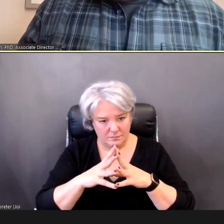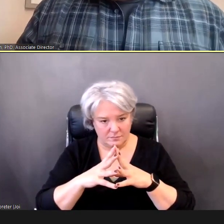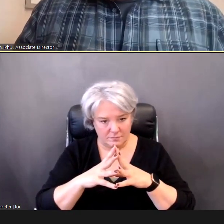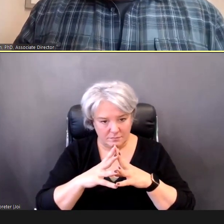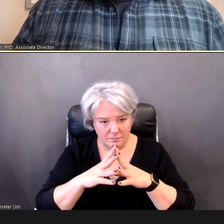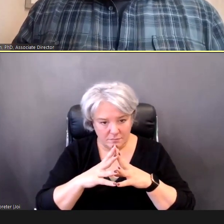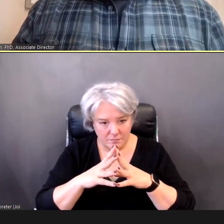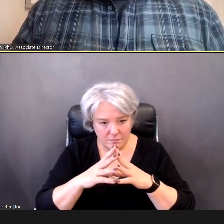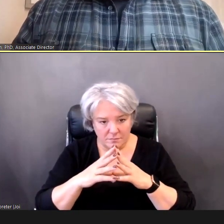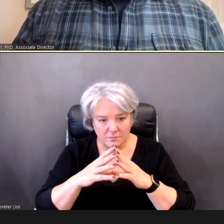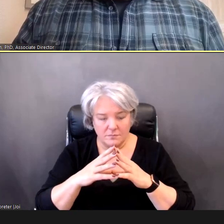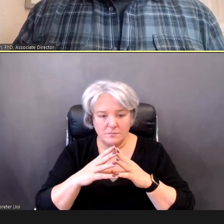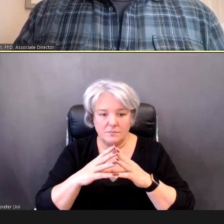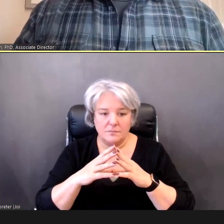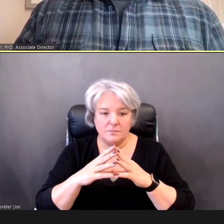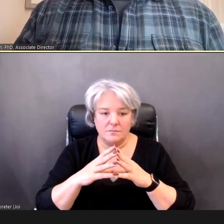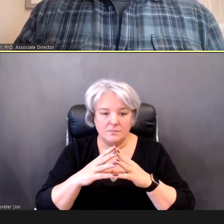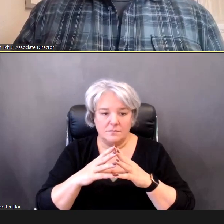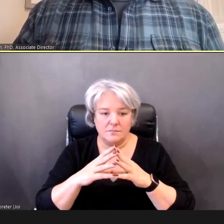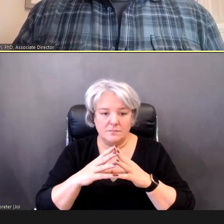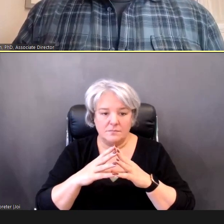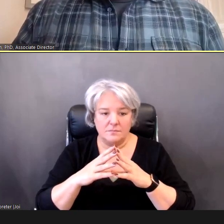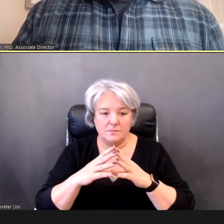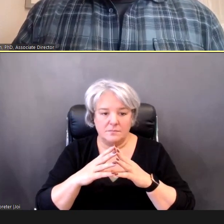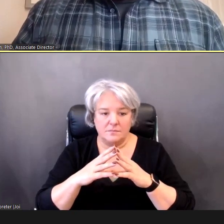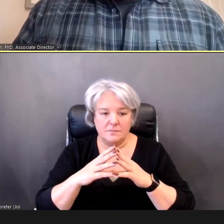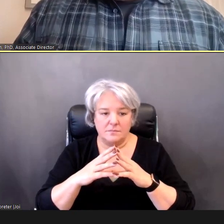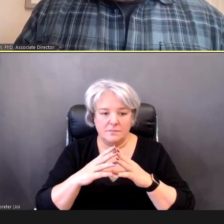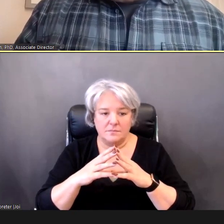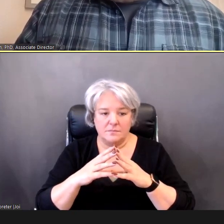doing so